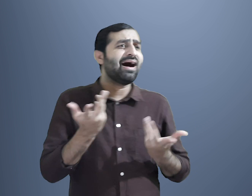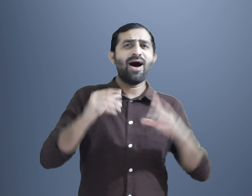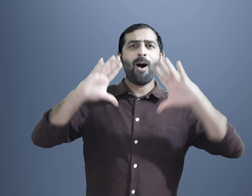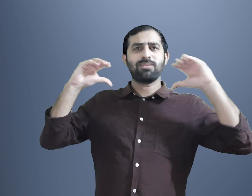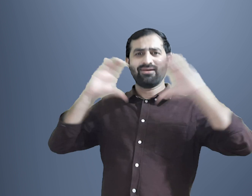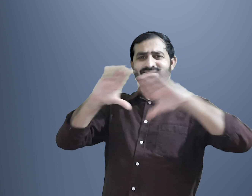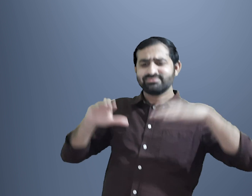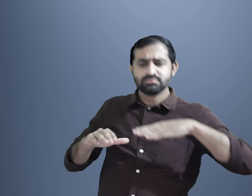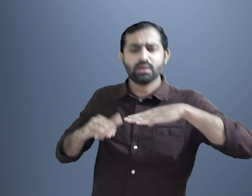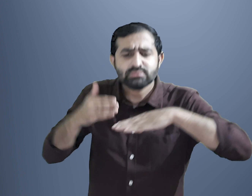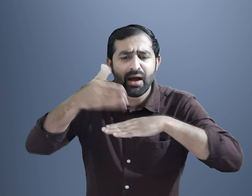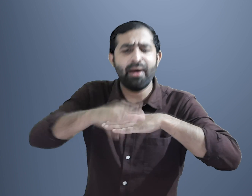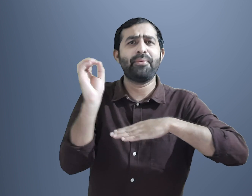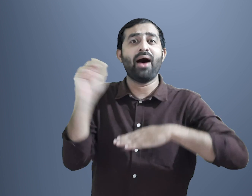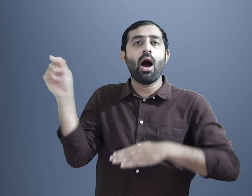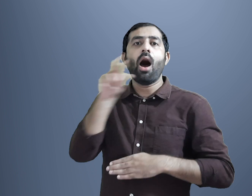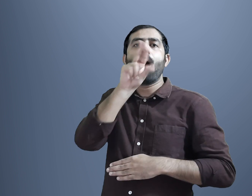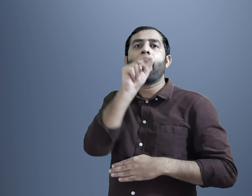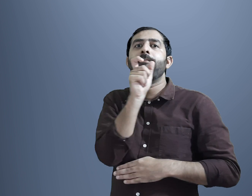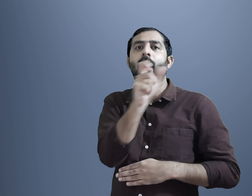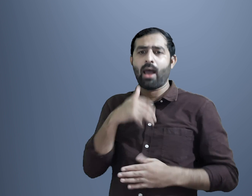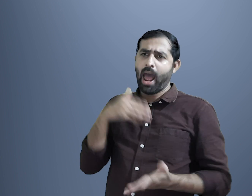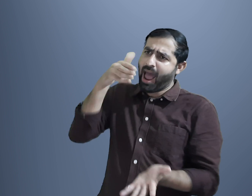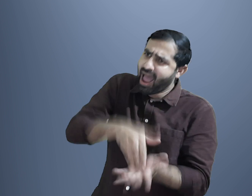she gives exposure of vocabulary to the child.